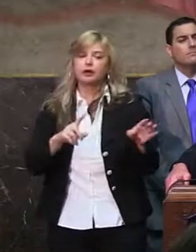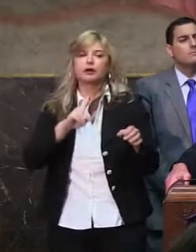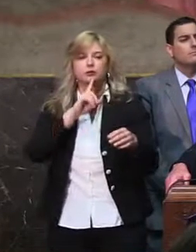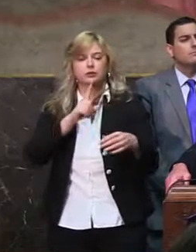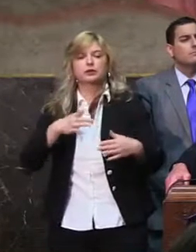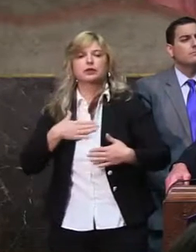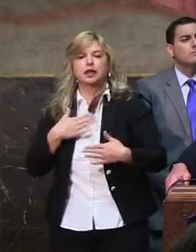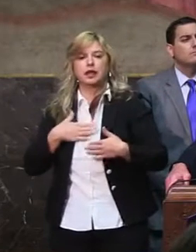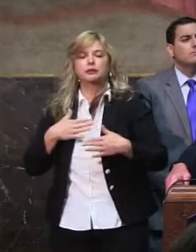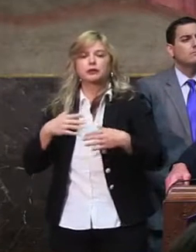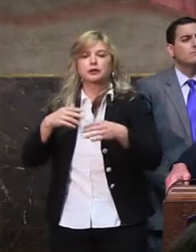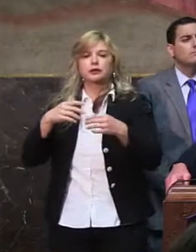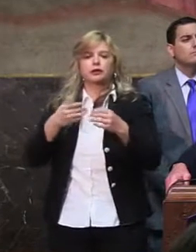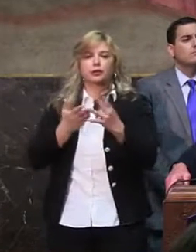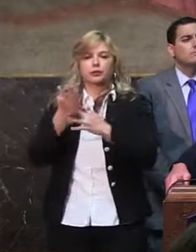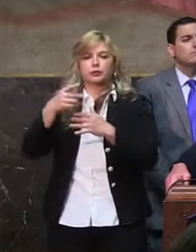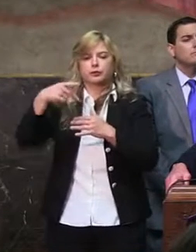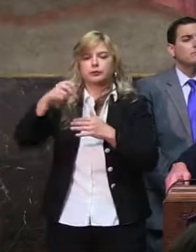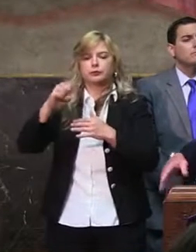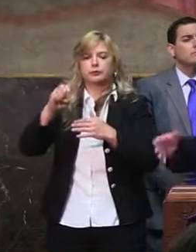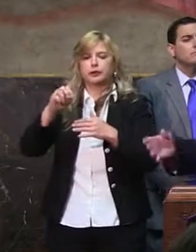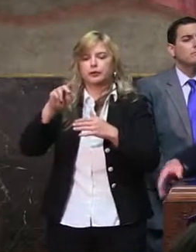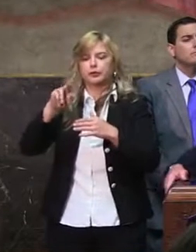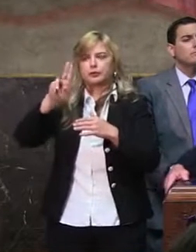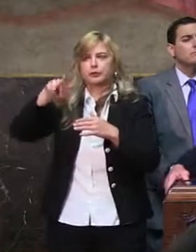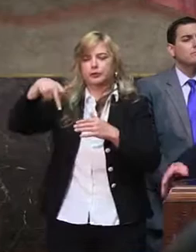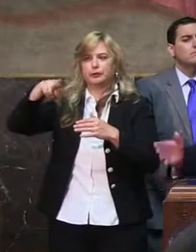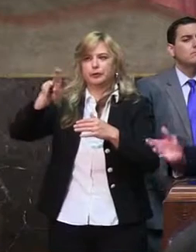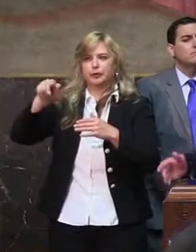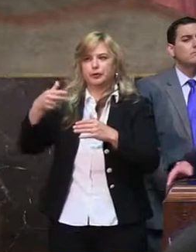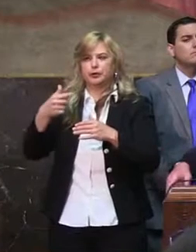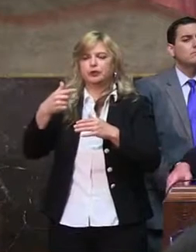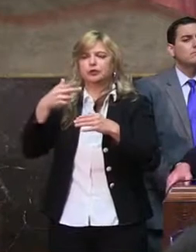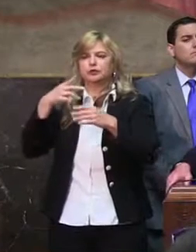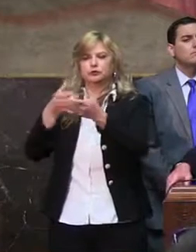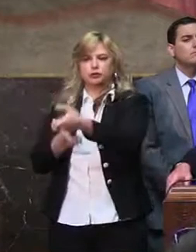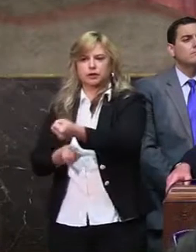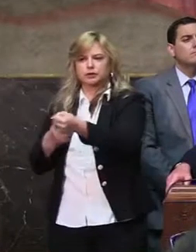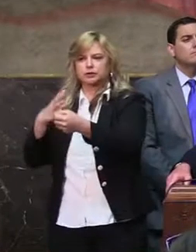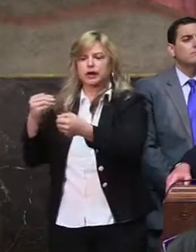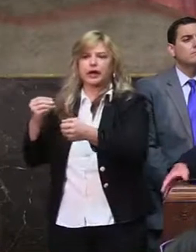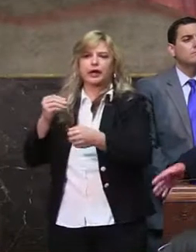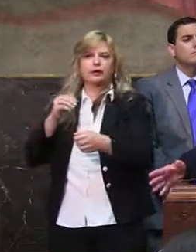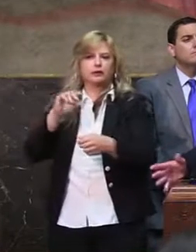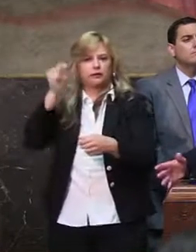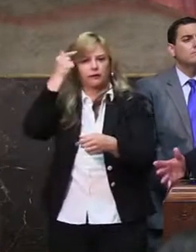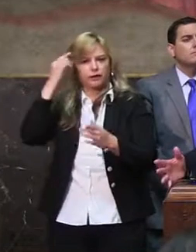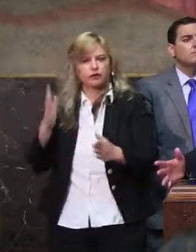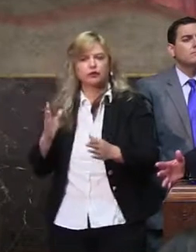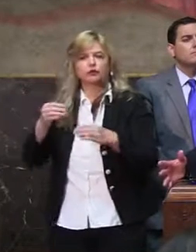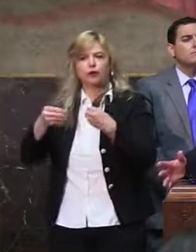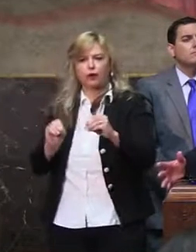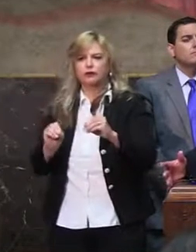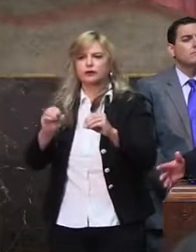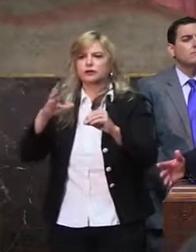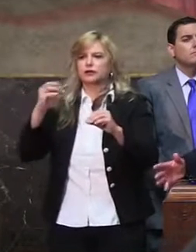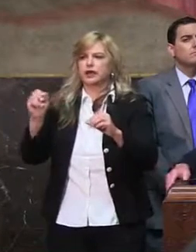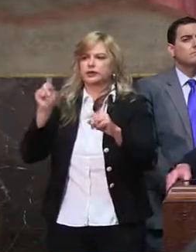and the cooperation of the sheriff's at DA's in the governor's office we've been able to take a hard look at what we did